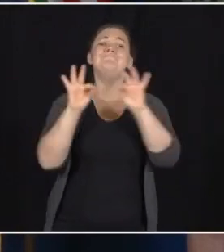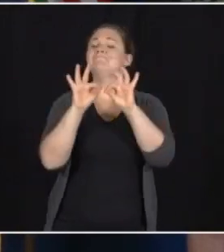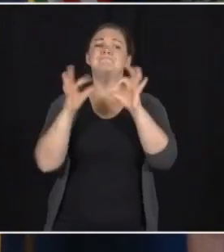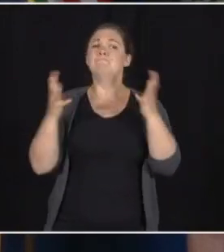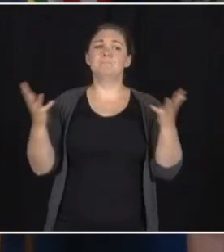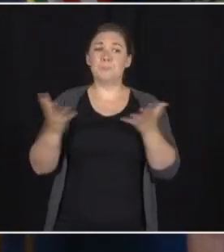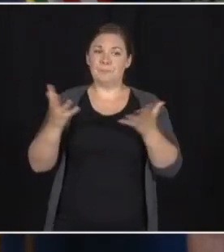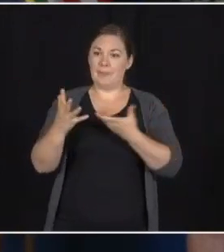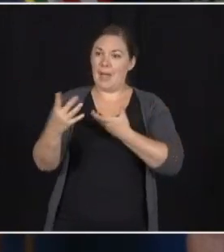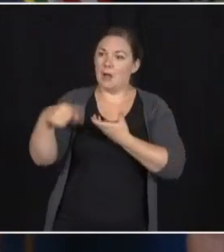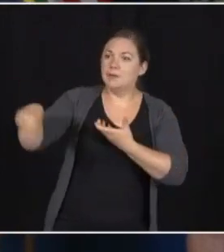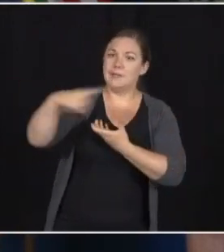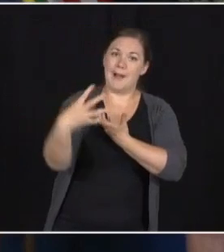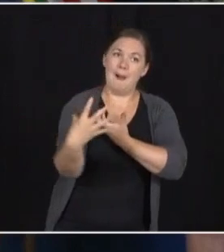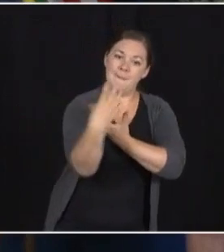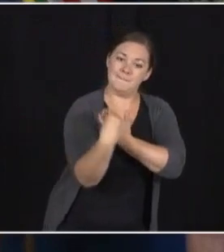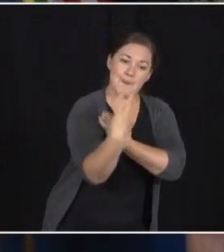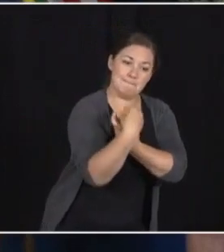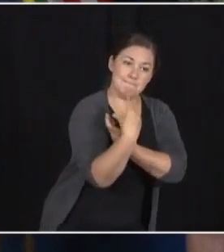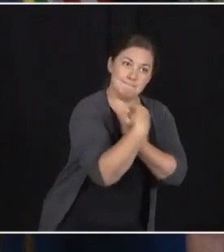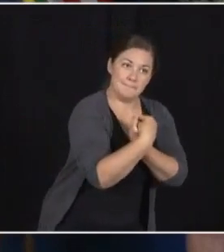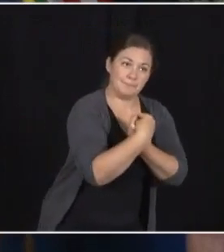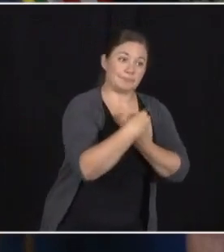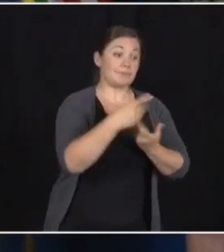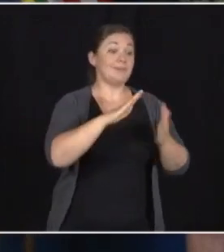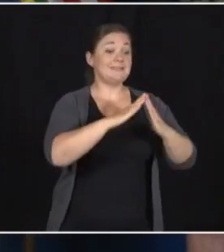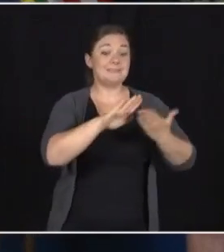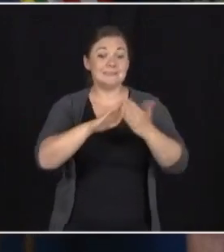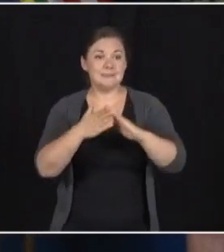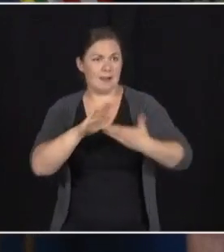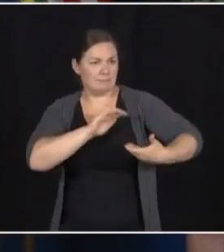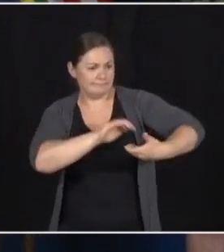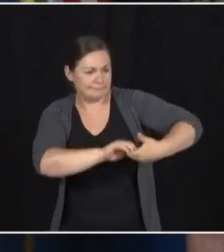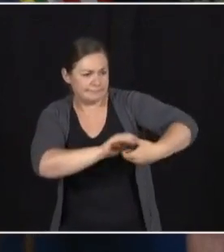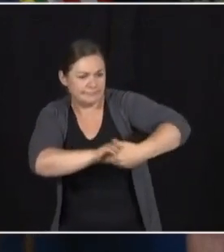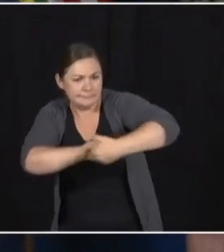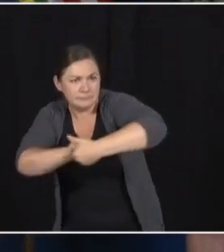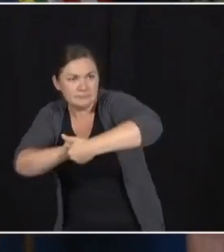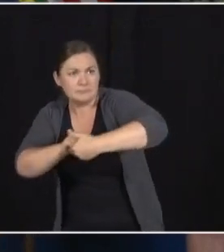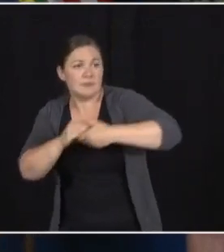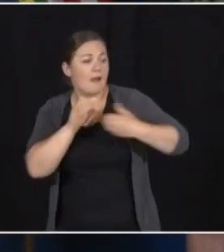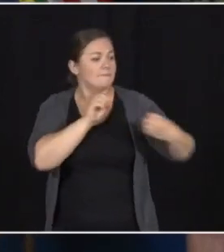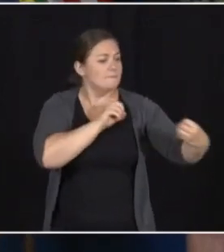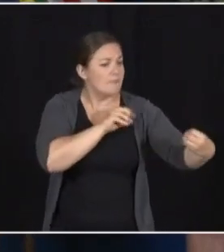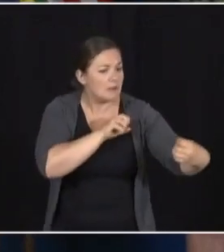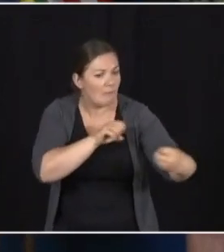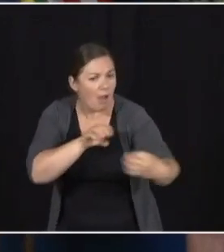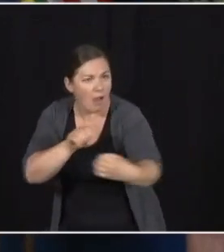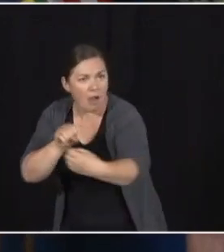I just want to emphasize how critically important continuing to engage with our many civil partners is as well as local input